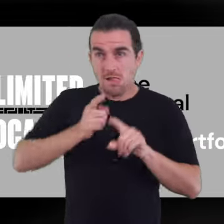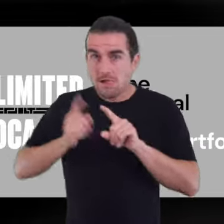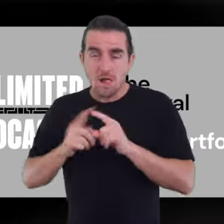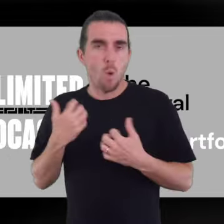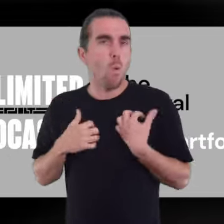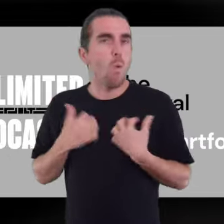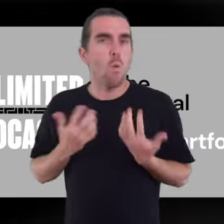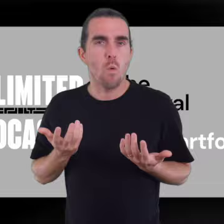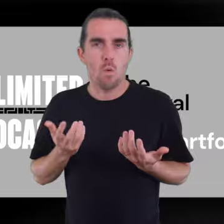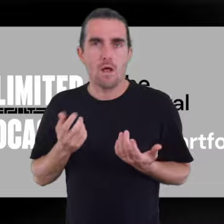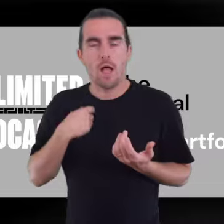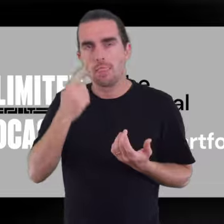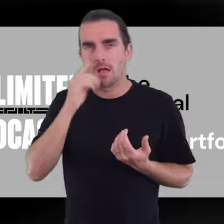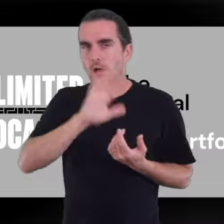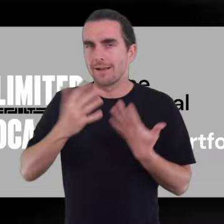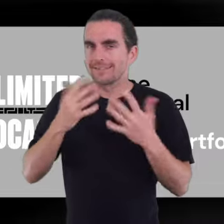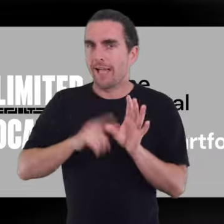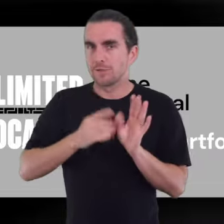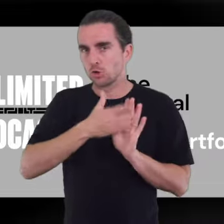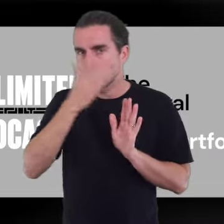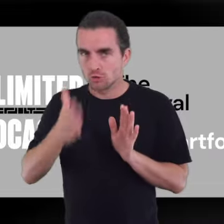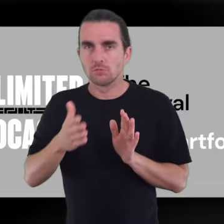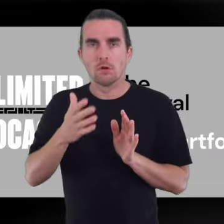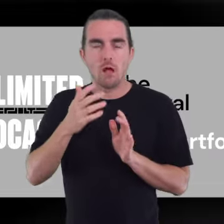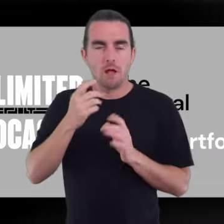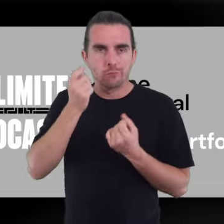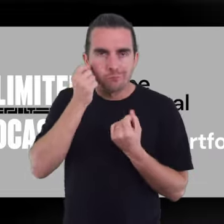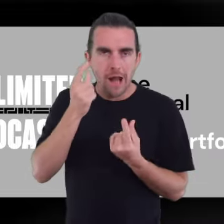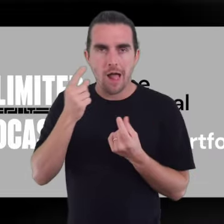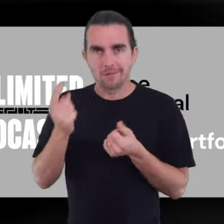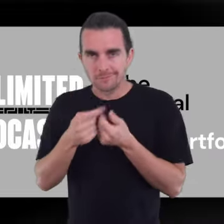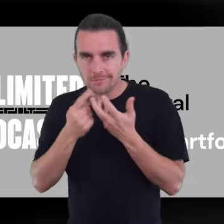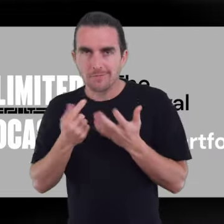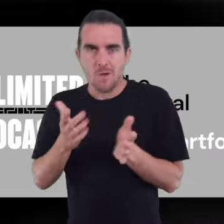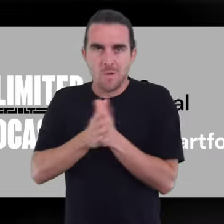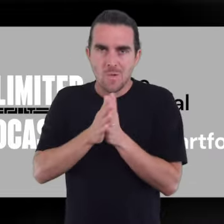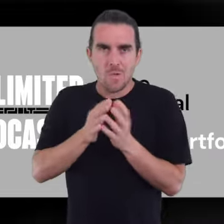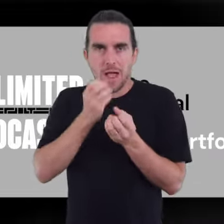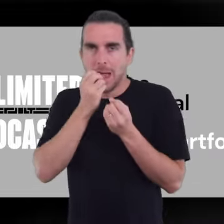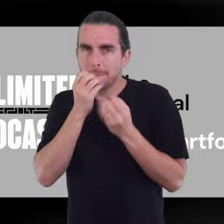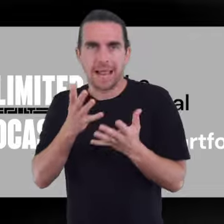And it's actually been maybe like a 10-year journey of just discovering these things for myself,